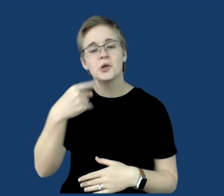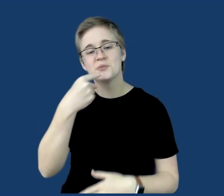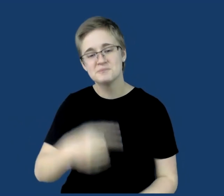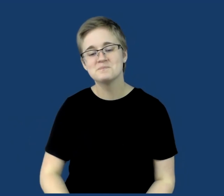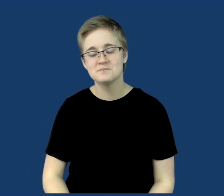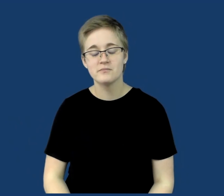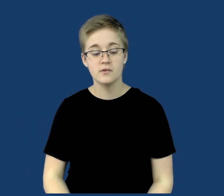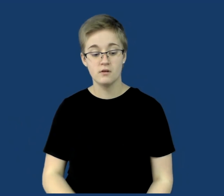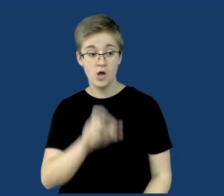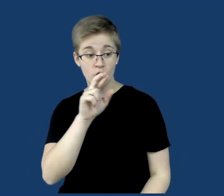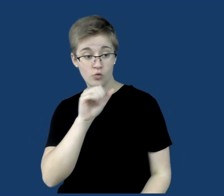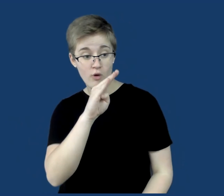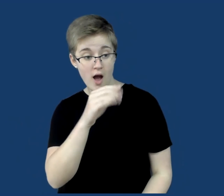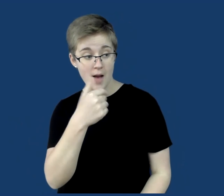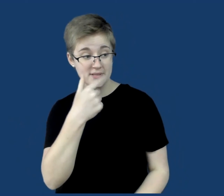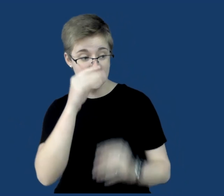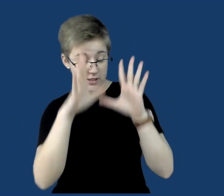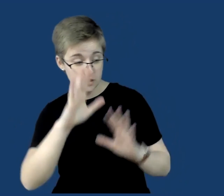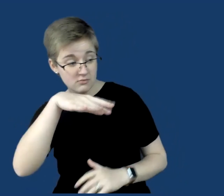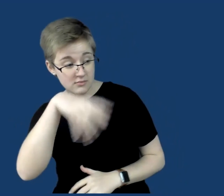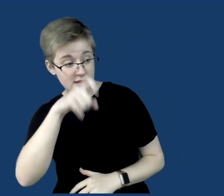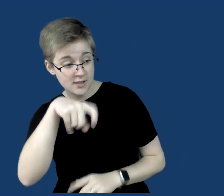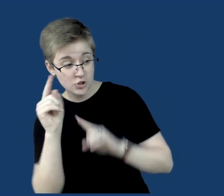“Rob,” said the teacher, “I need you to go to the principal’s office.”